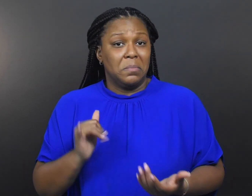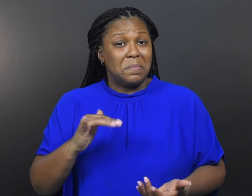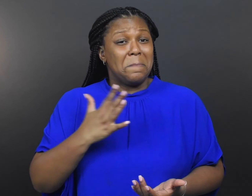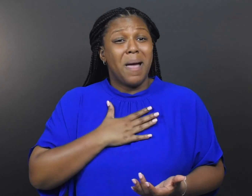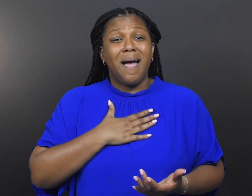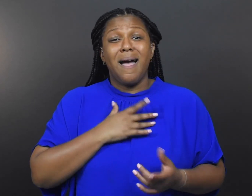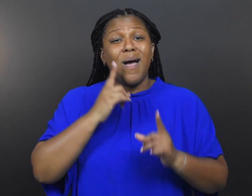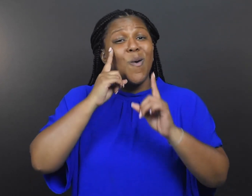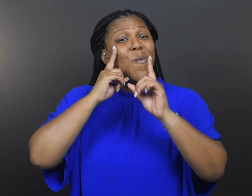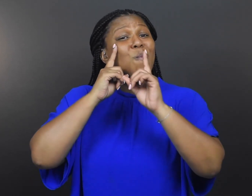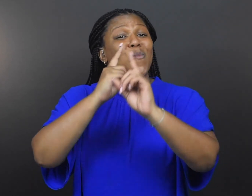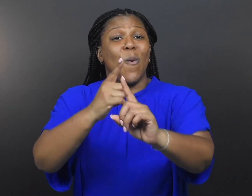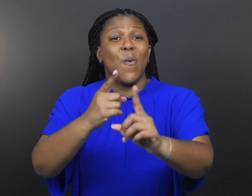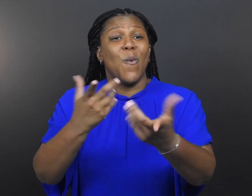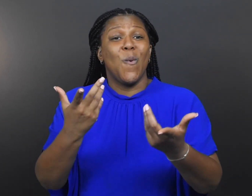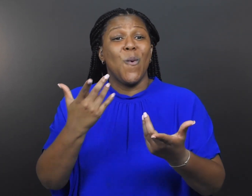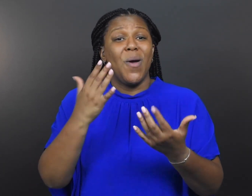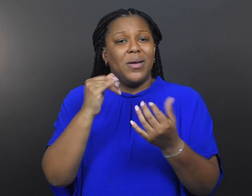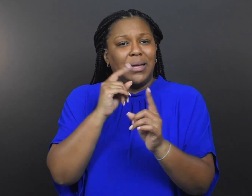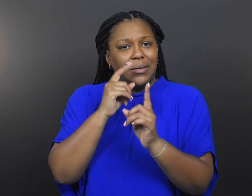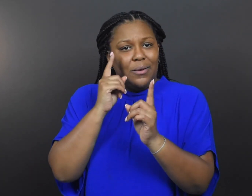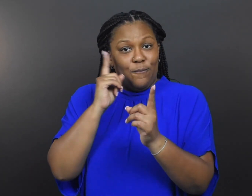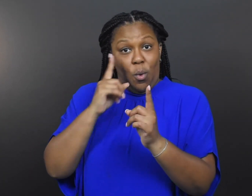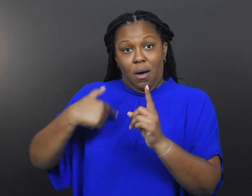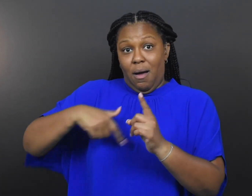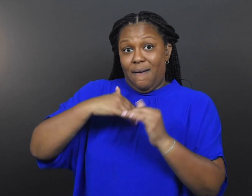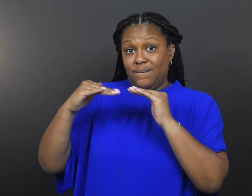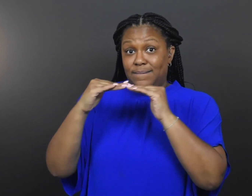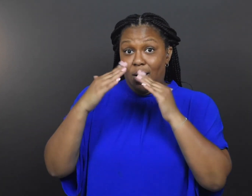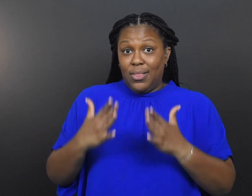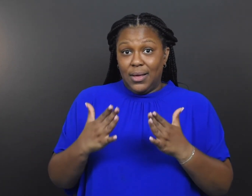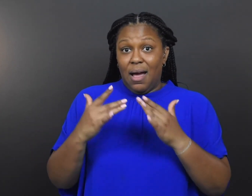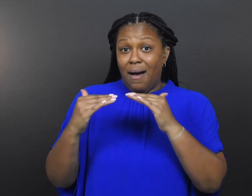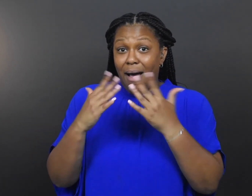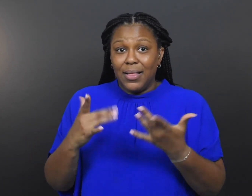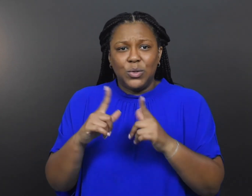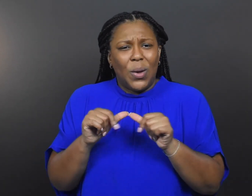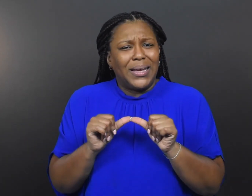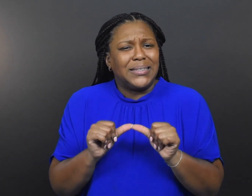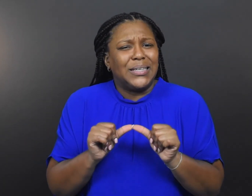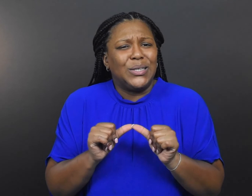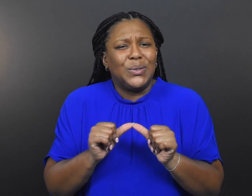“It’s been my goal and the goal of my fellow colleagues to continue to cultivate that trust